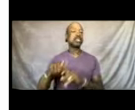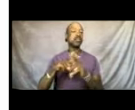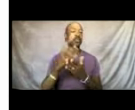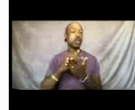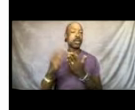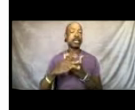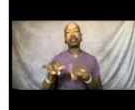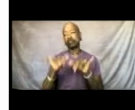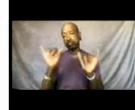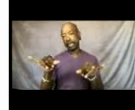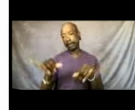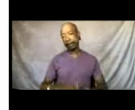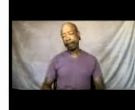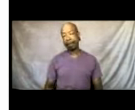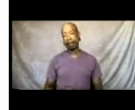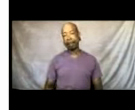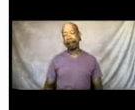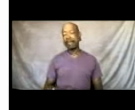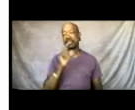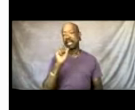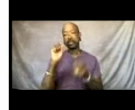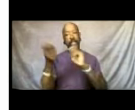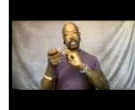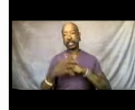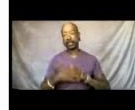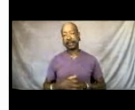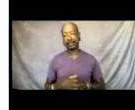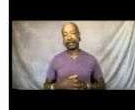rules also remain the same. So income limits for the